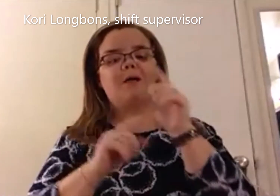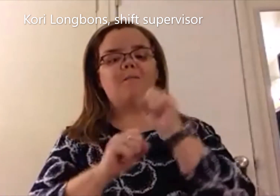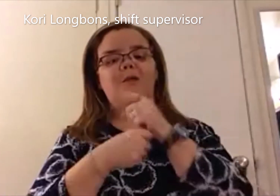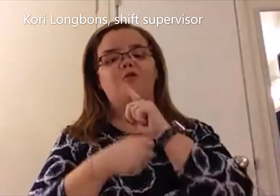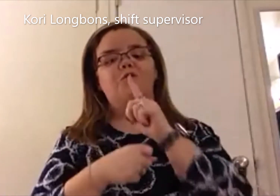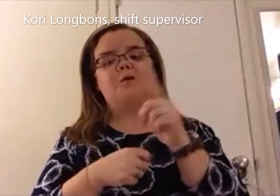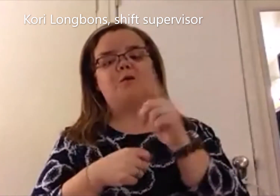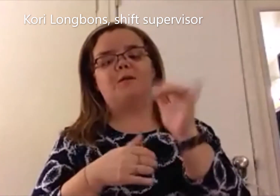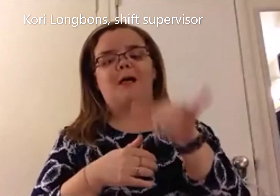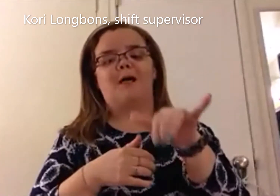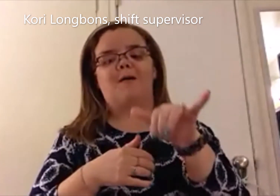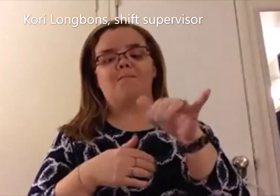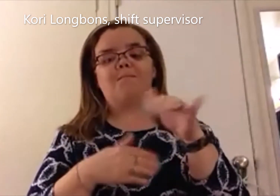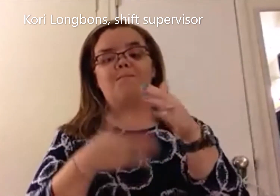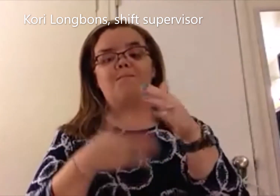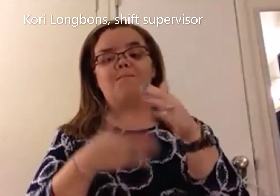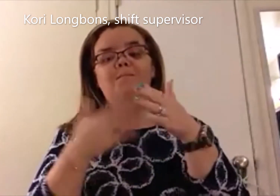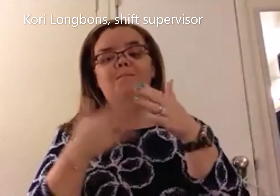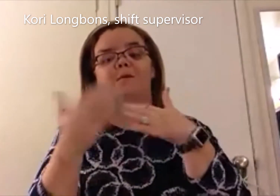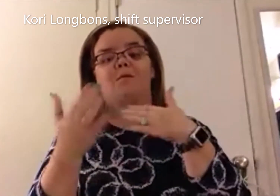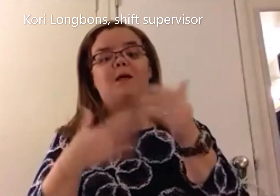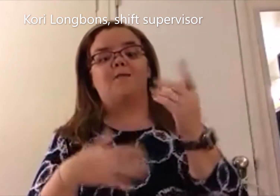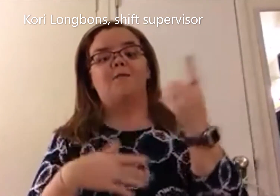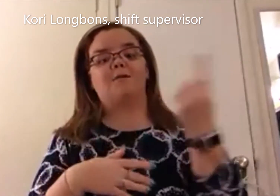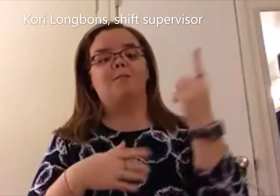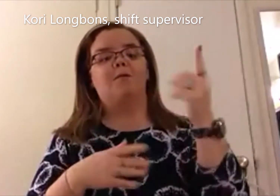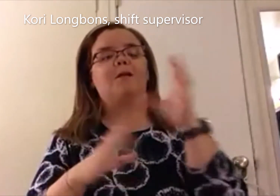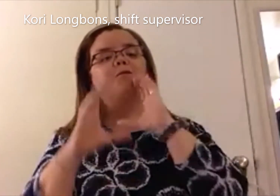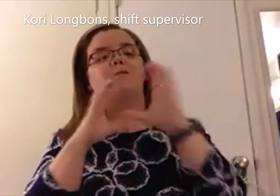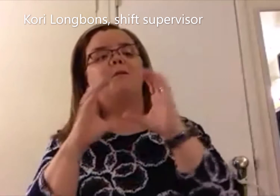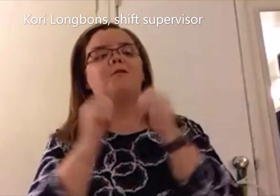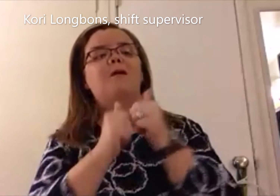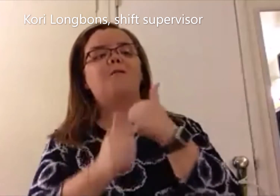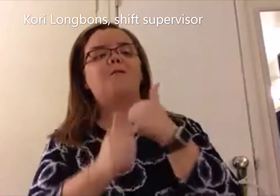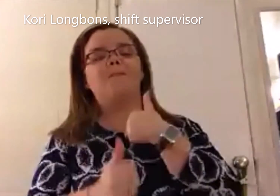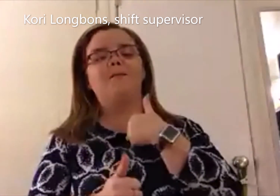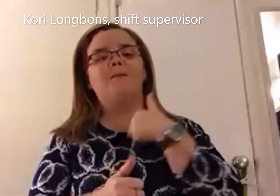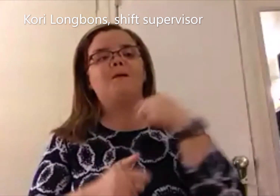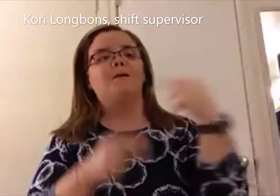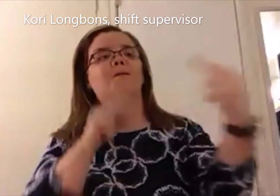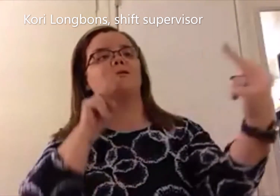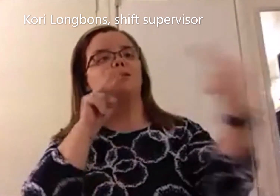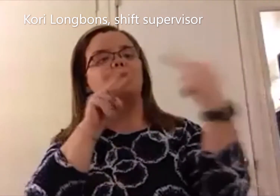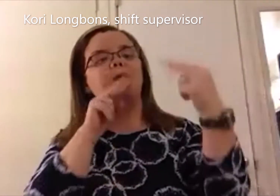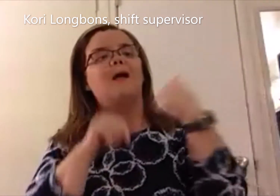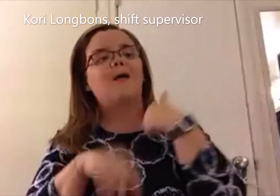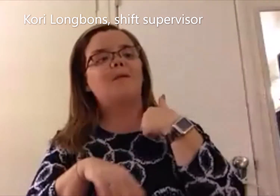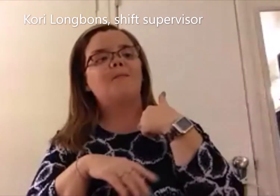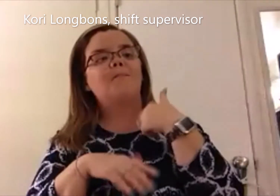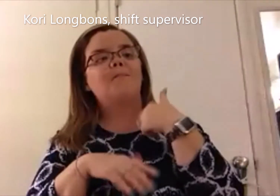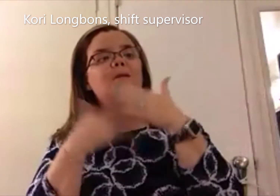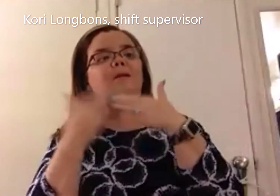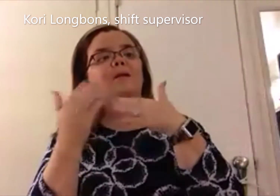make sure that whenever someone has to communicate with me that they're looking at me even with